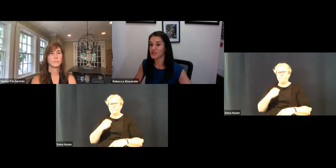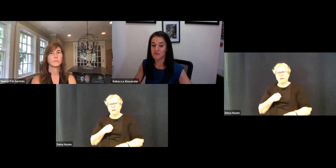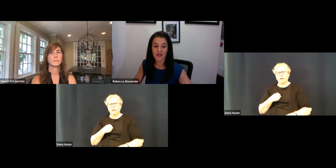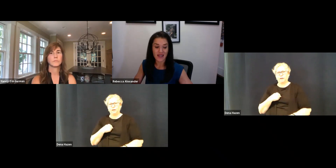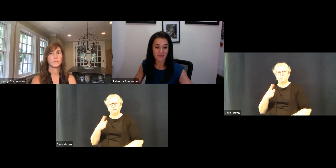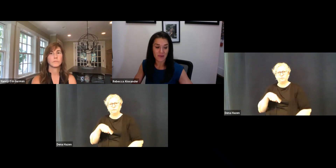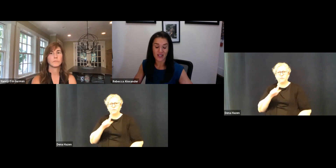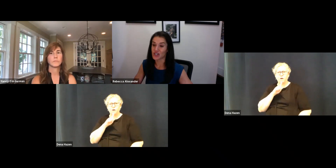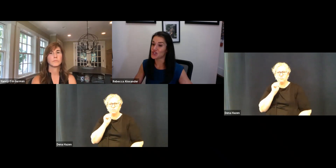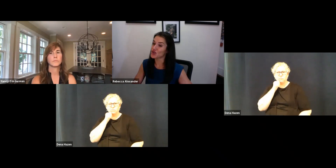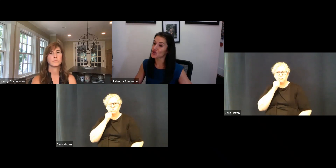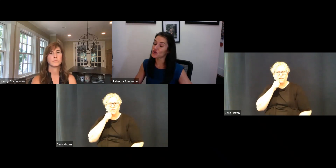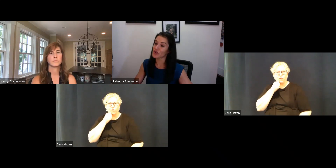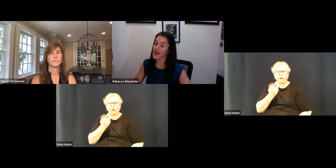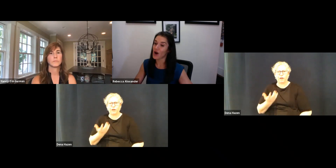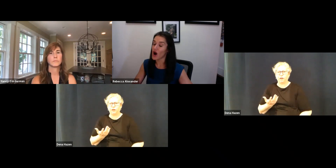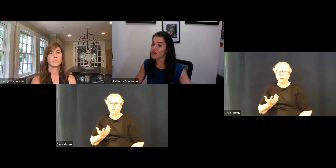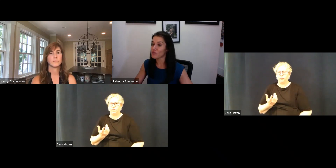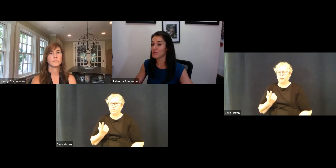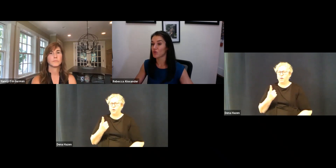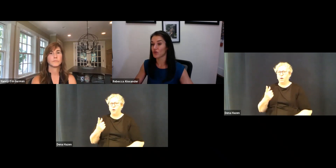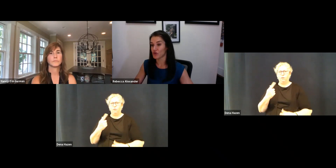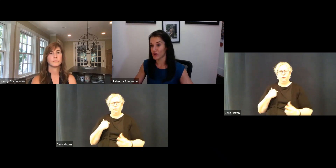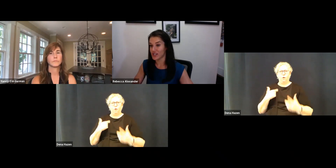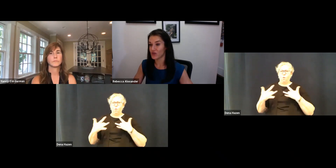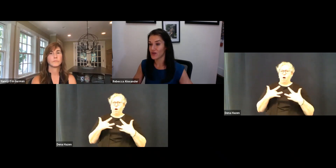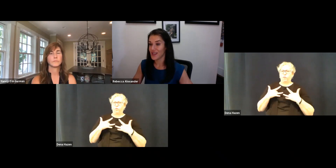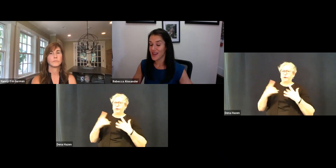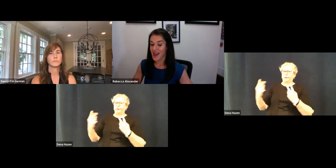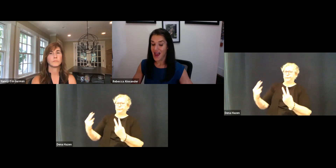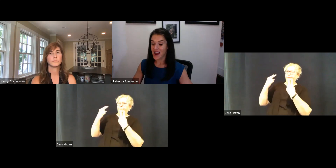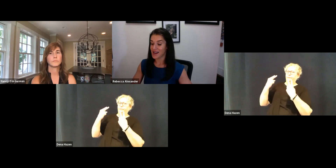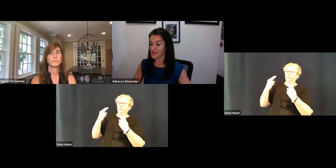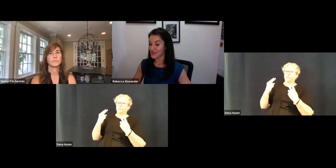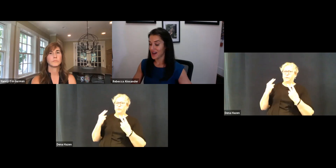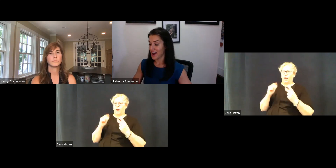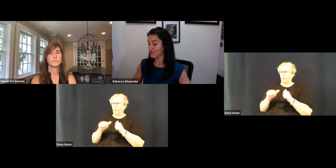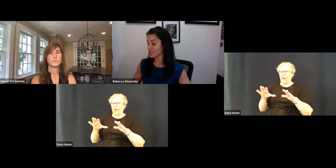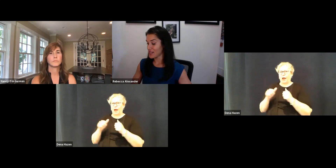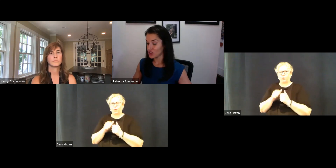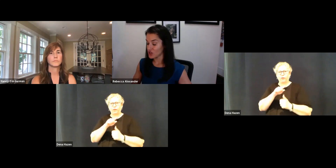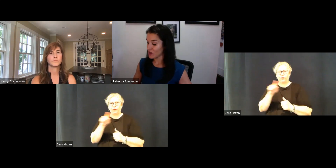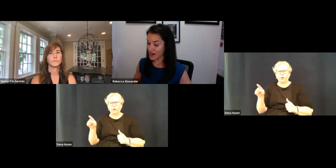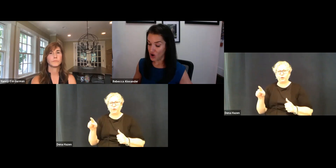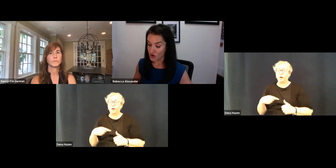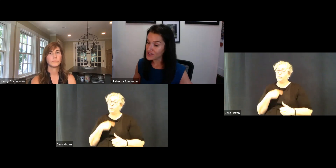To me, being concerned with how other people will treat you. And I have to tell you, and I often